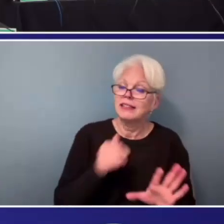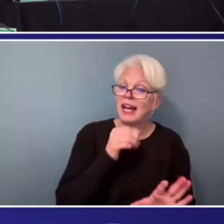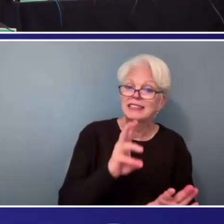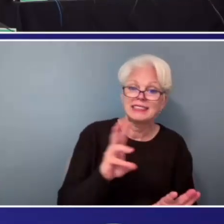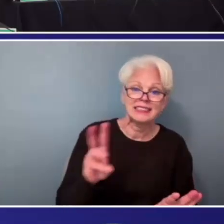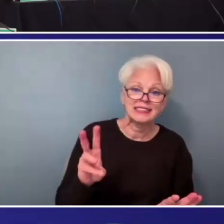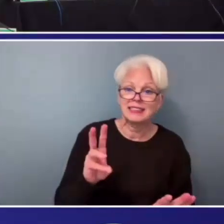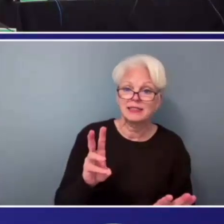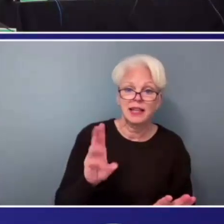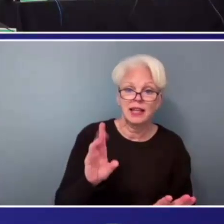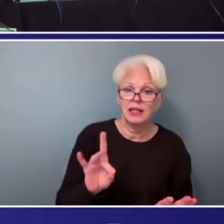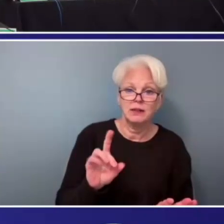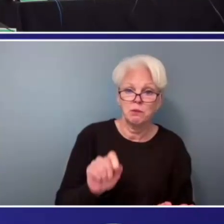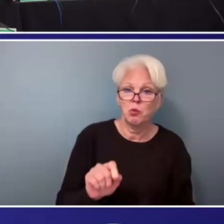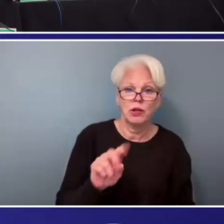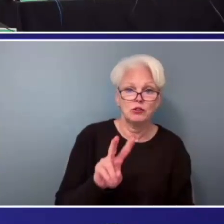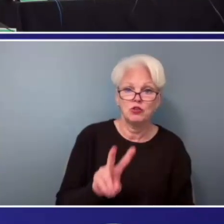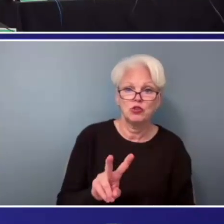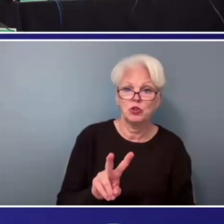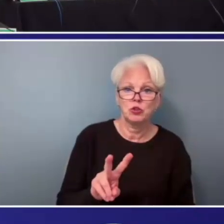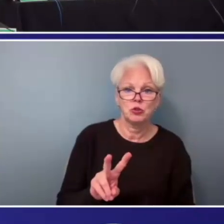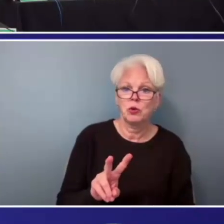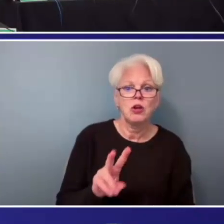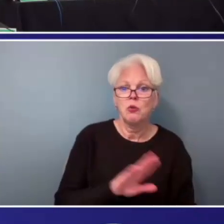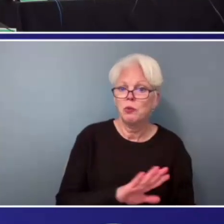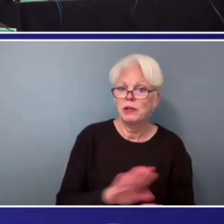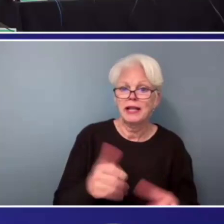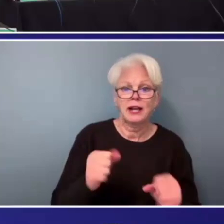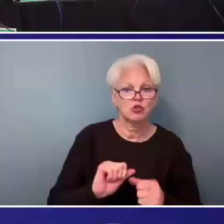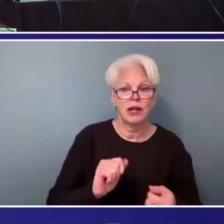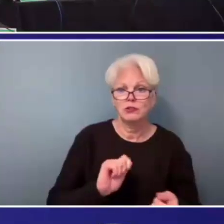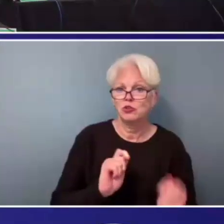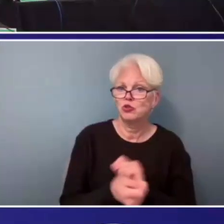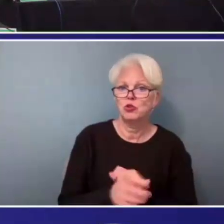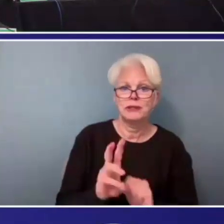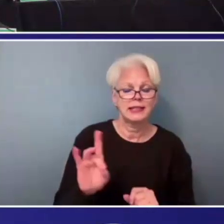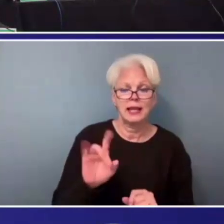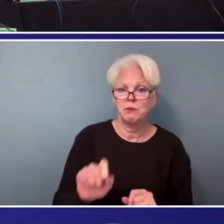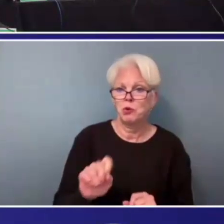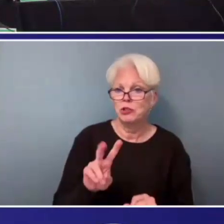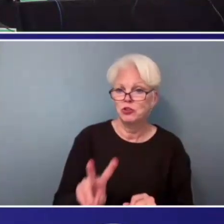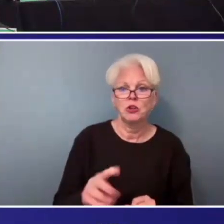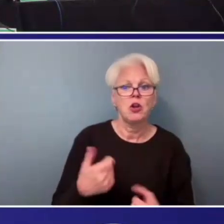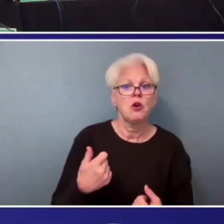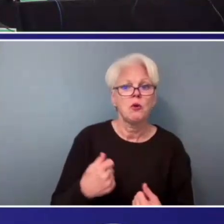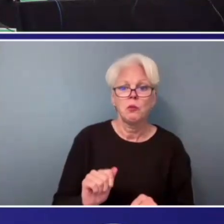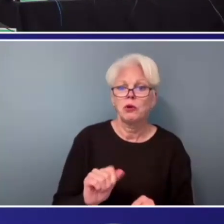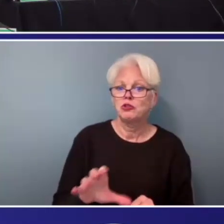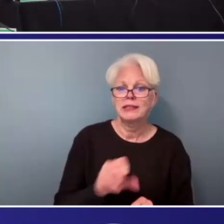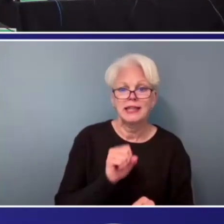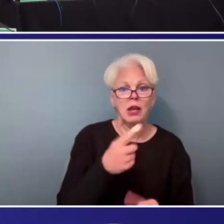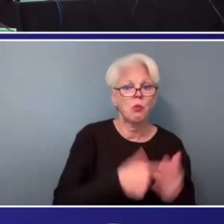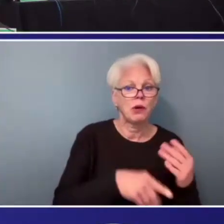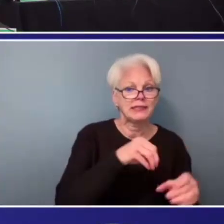668.2. We're not trying to change 668.2. We're trying to take what is in 668.2,